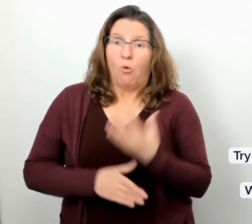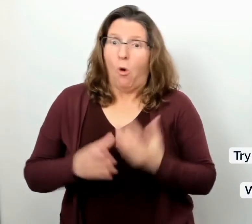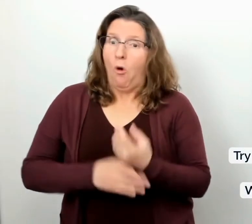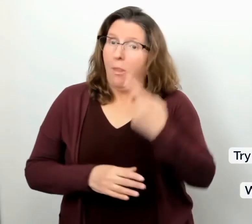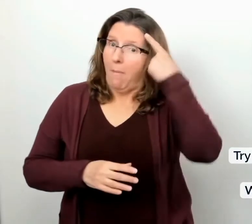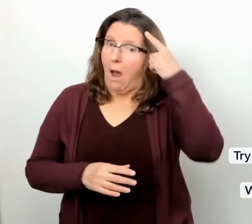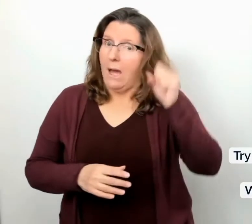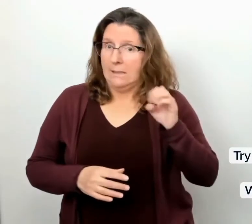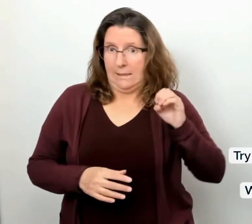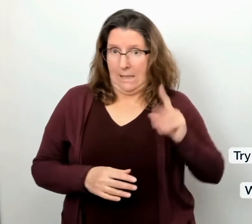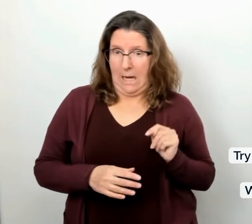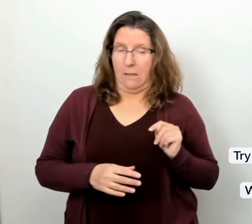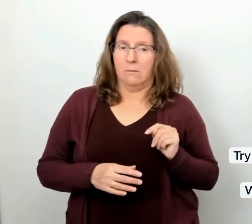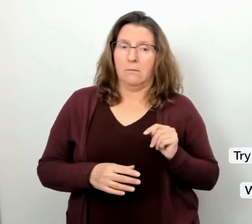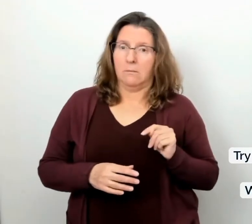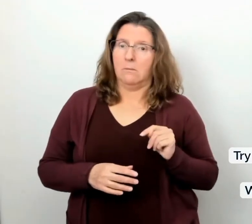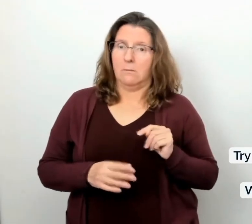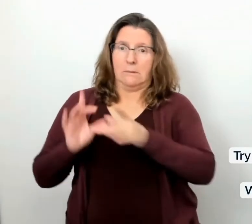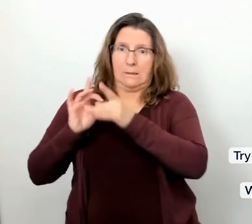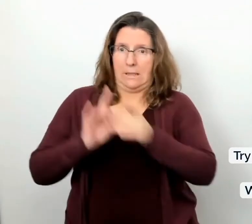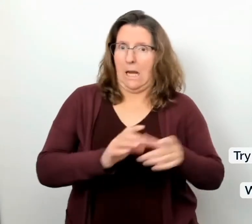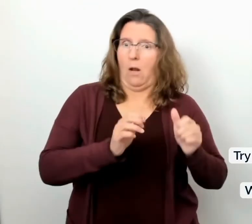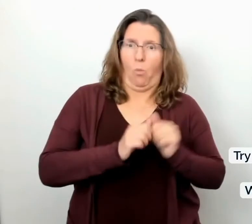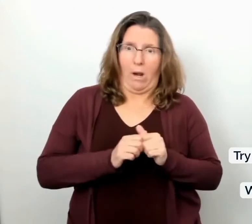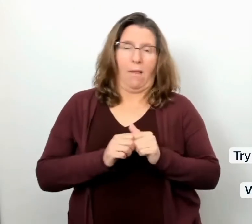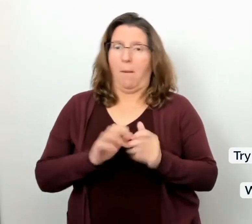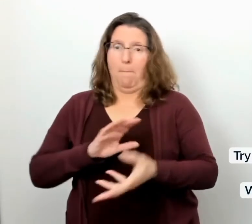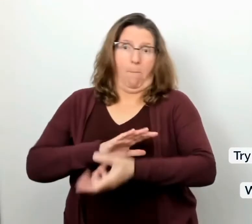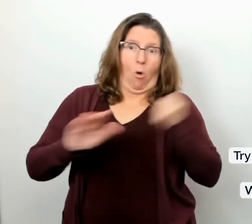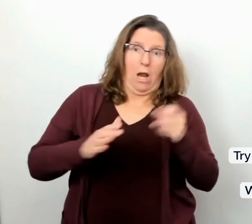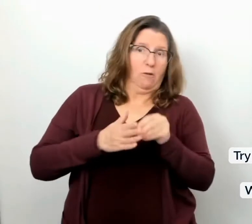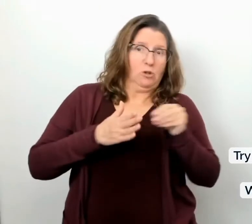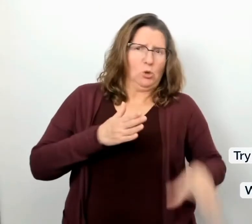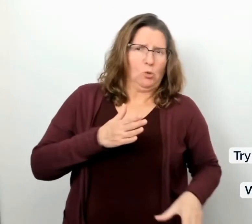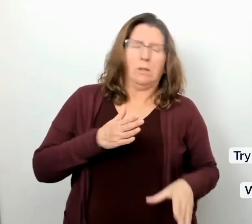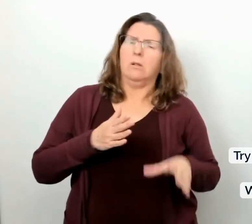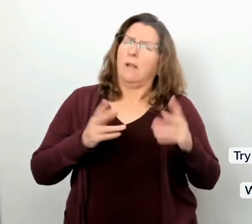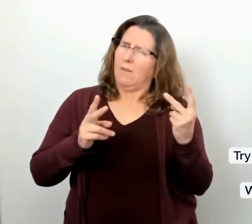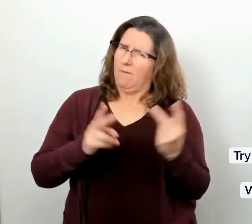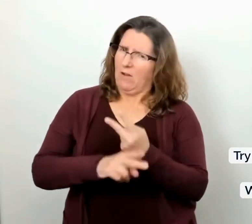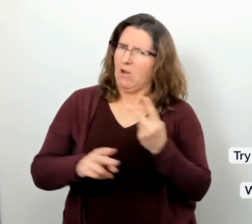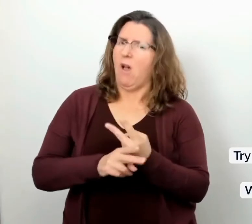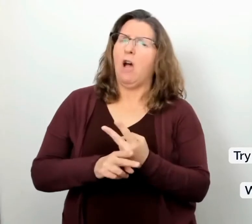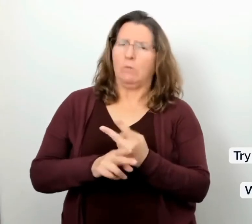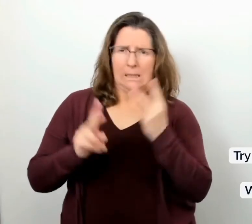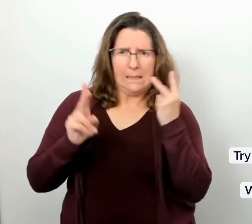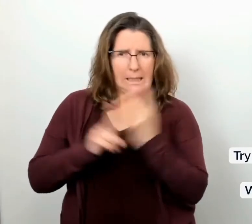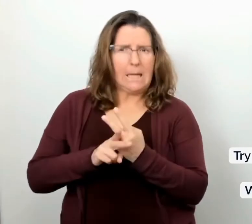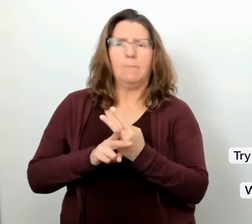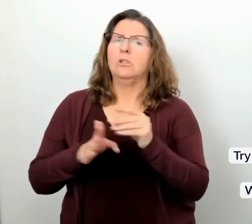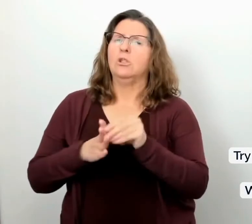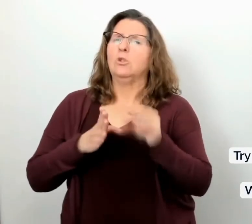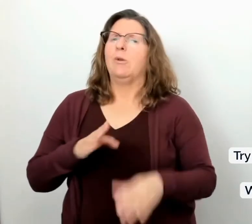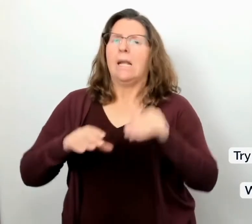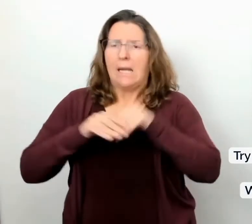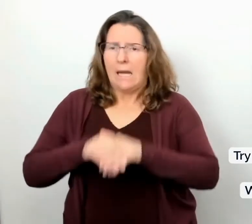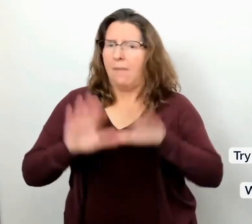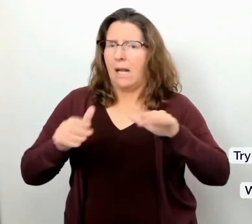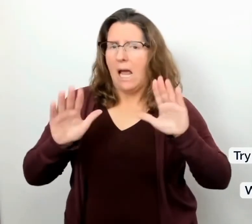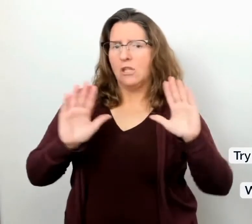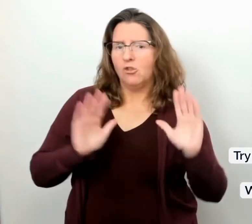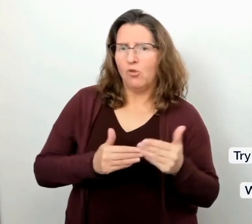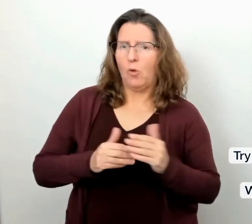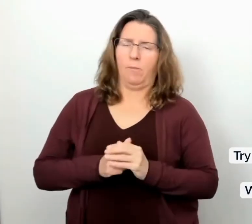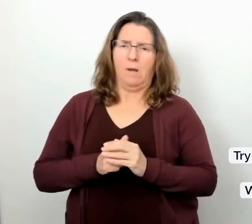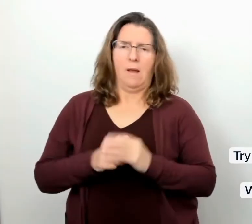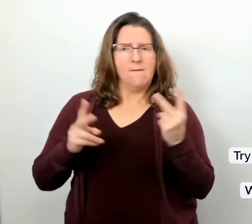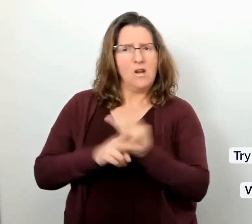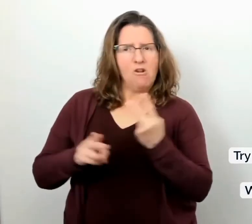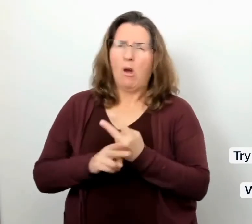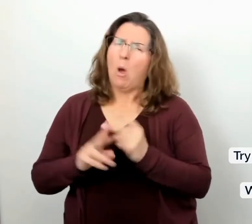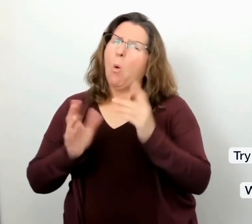But we can still apply a growth mindset toward keeping students in the classroom by asking: